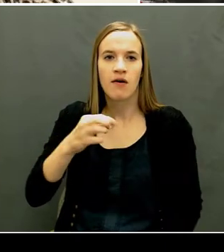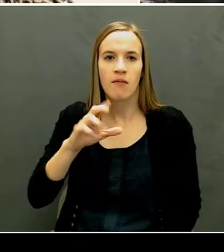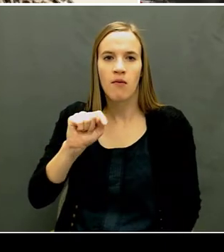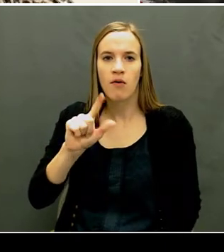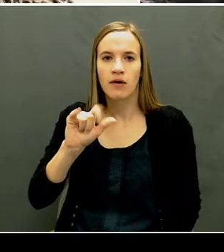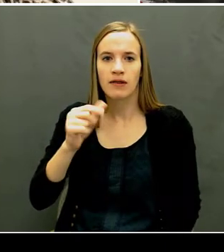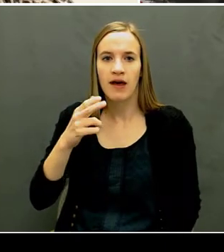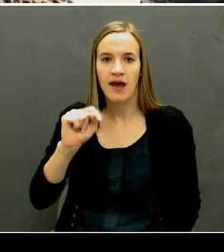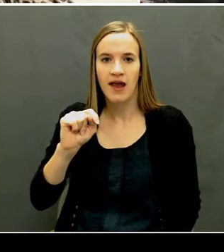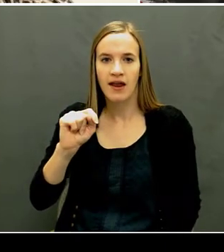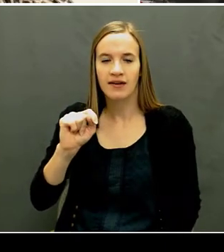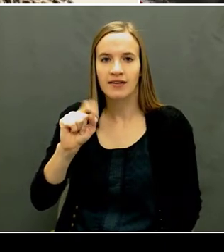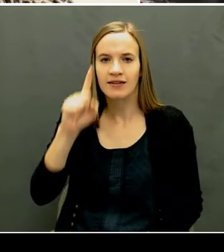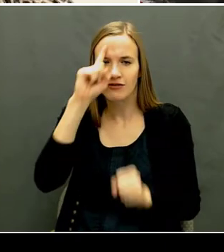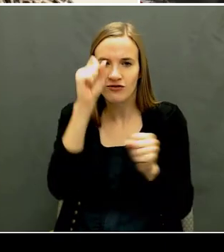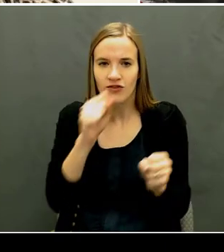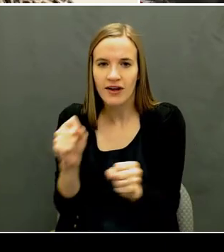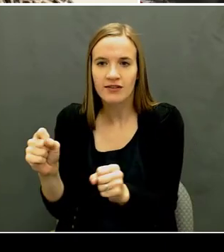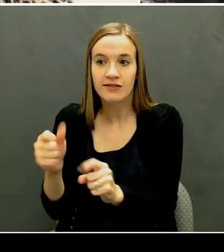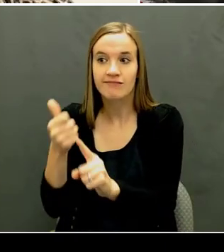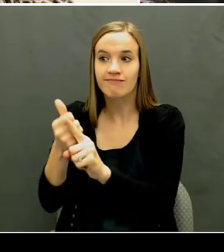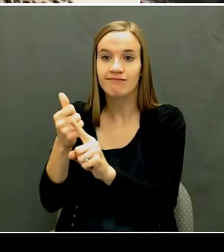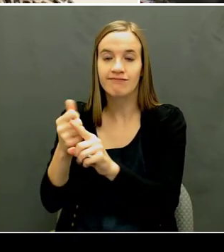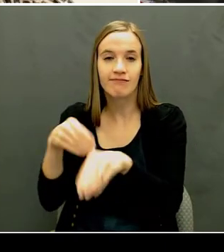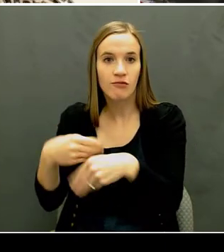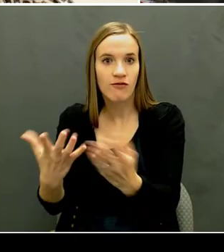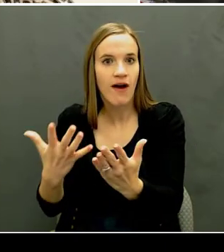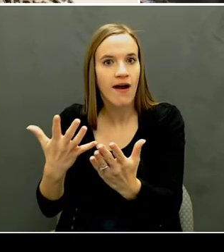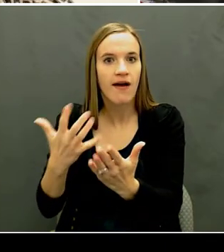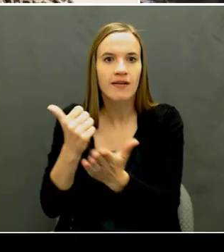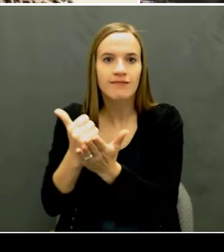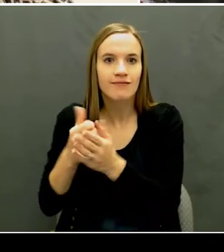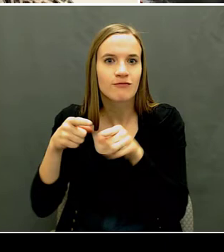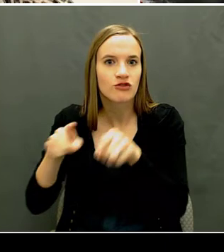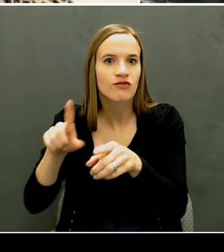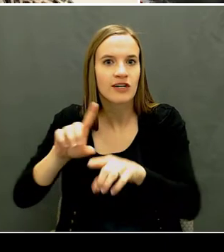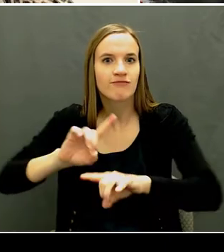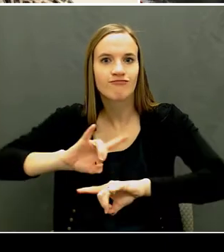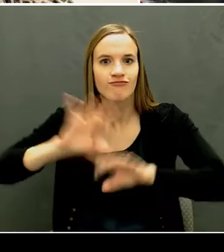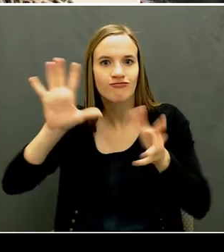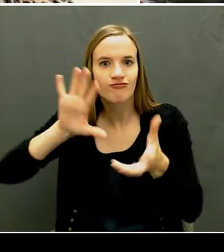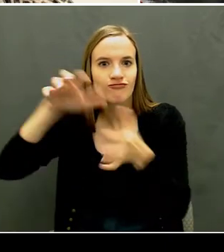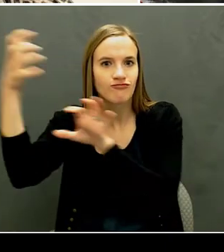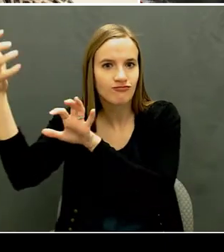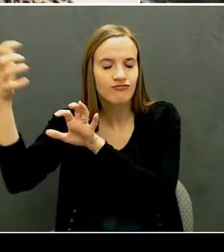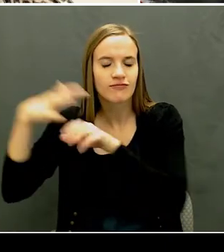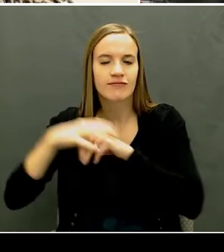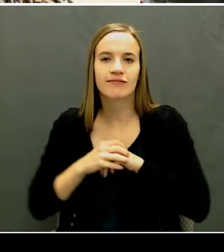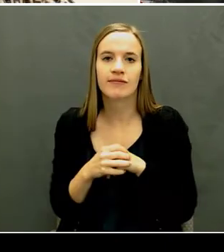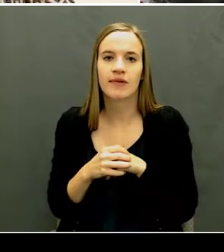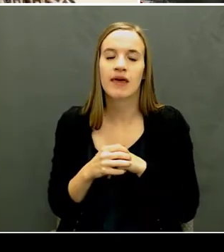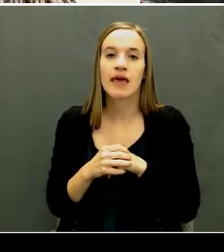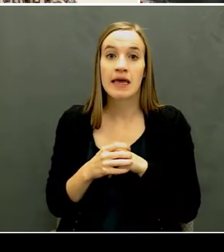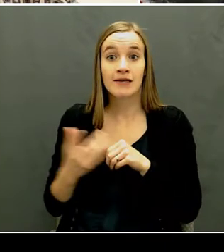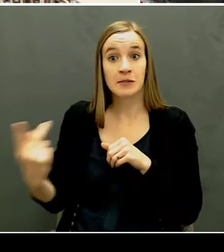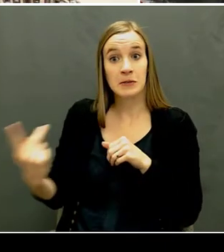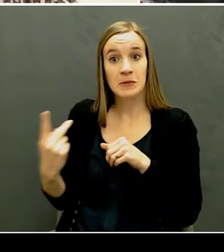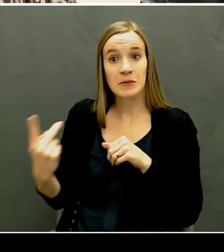community, or the disability community. He and I tried to raise some money and credit his concept